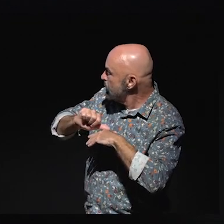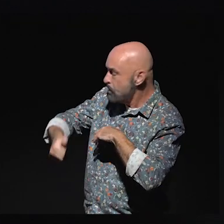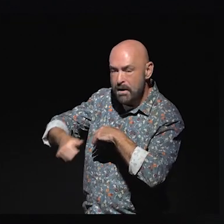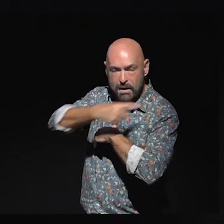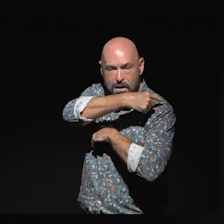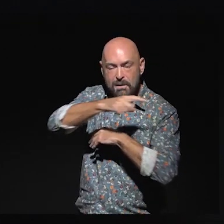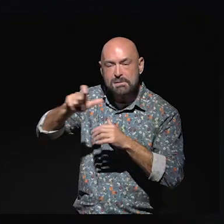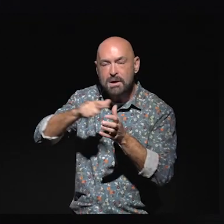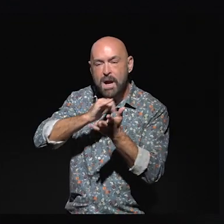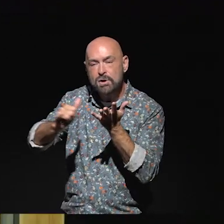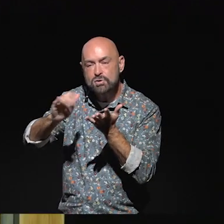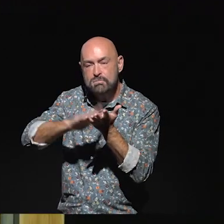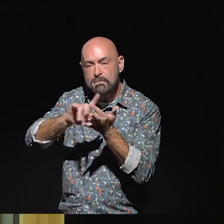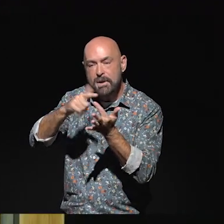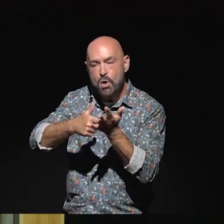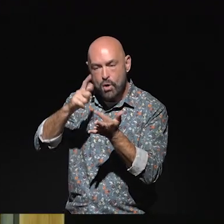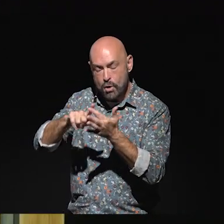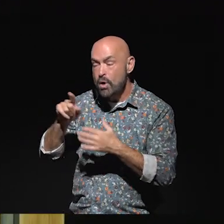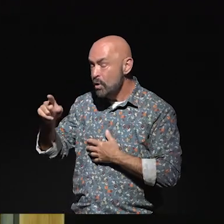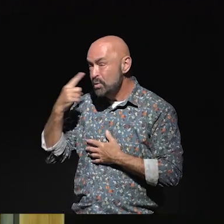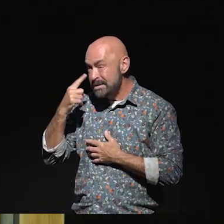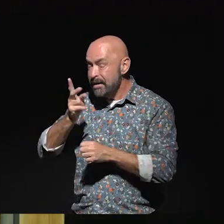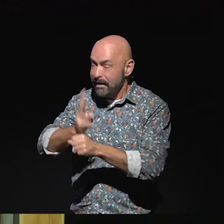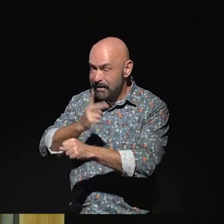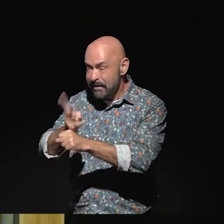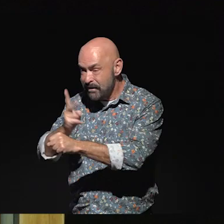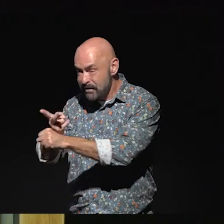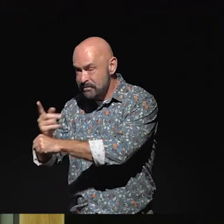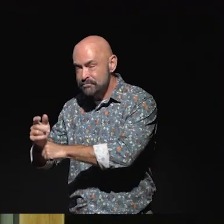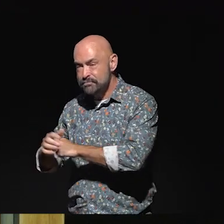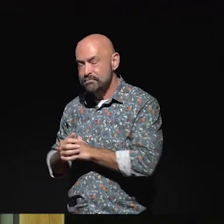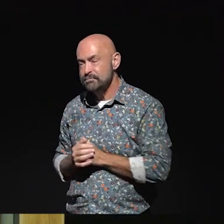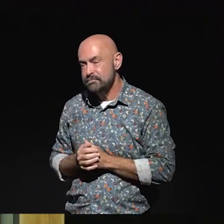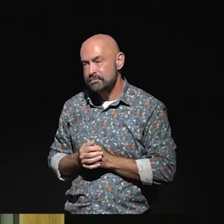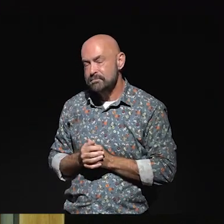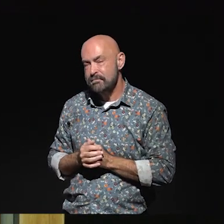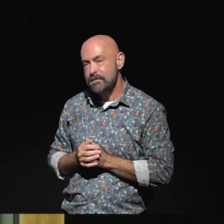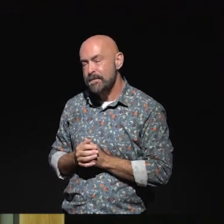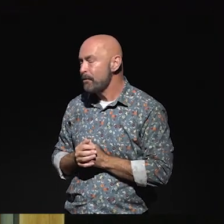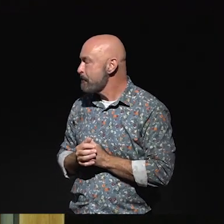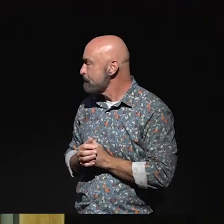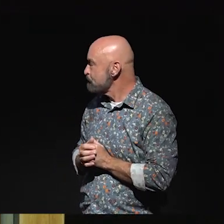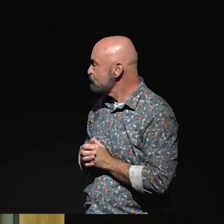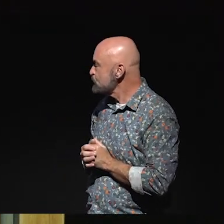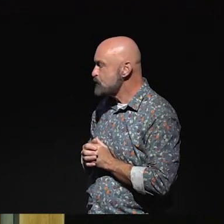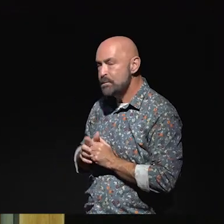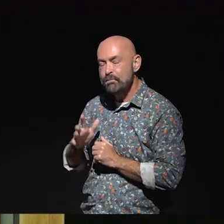And you will see this over and over again. Much to the horror of his teacher David,